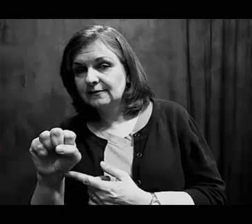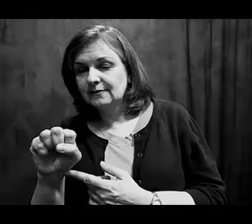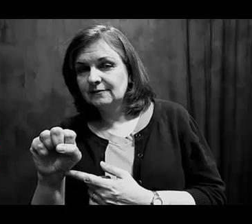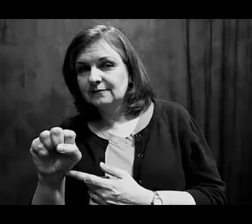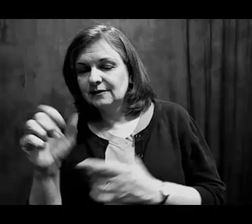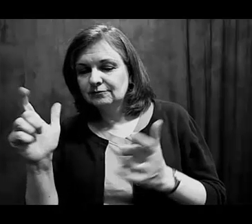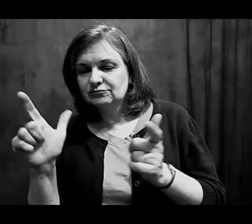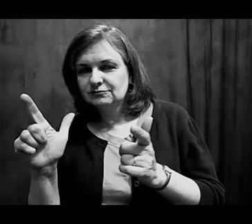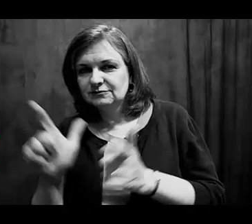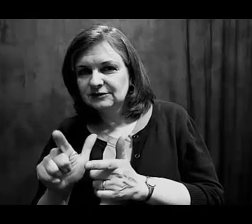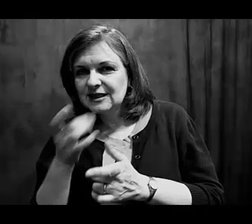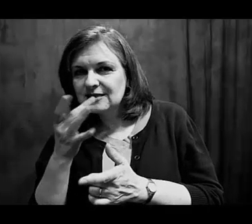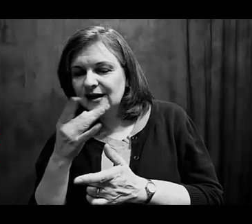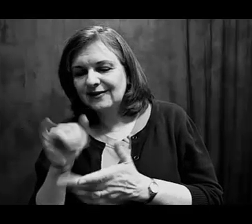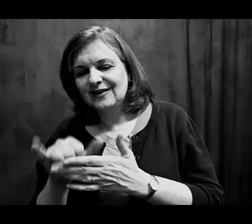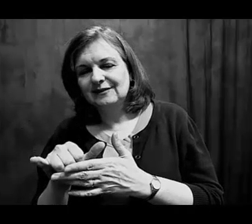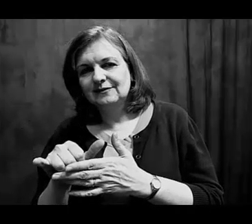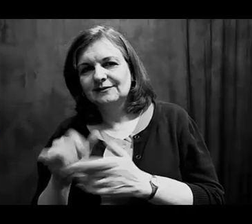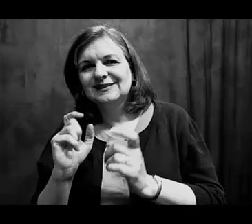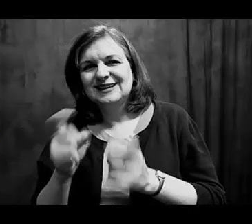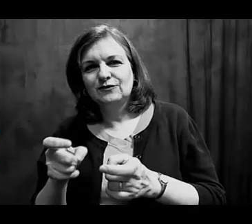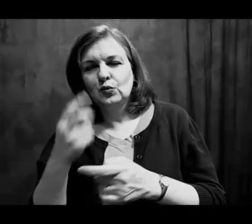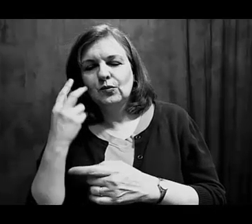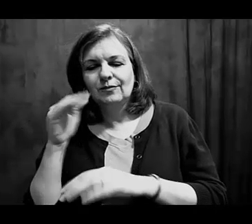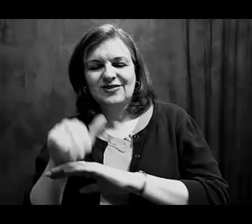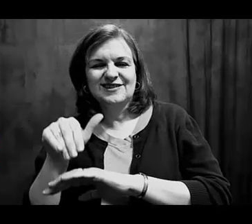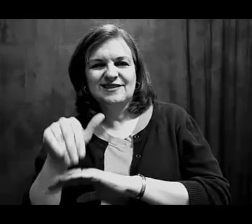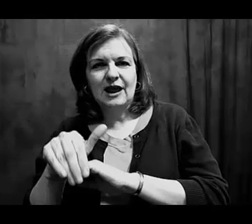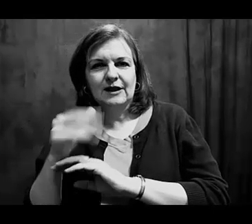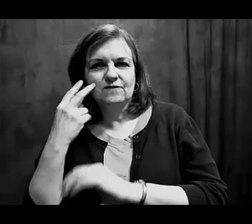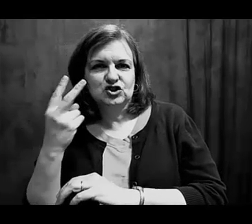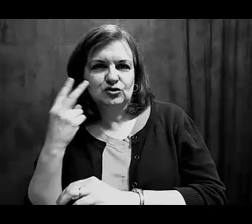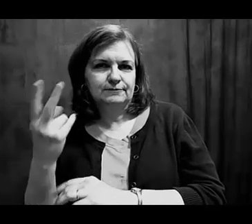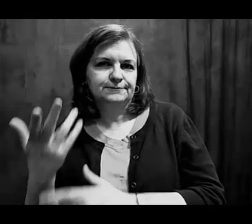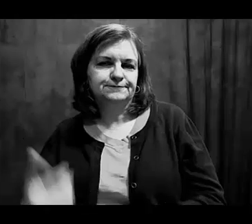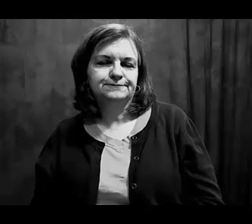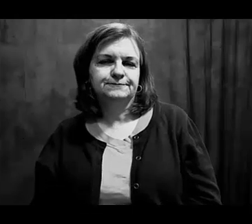dim light and this is your night vision